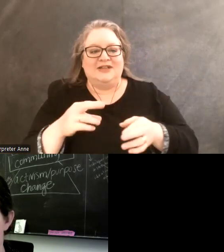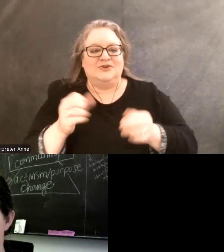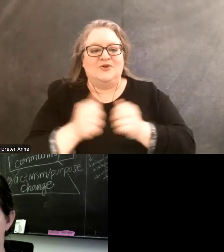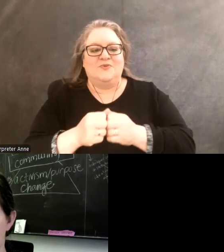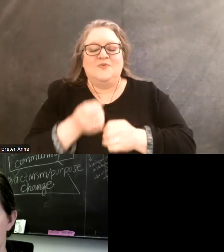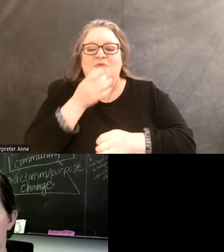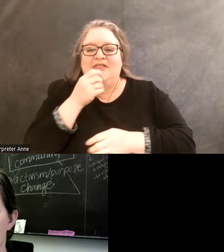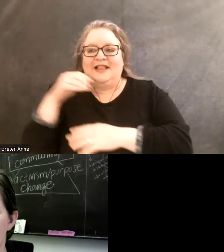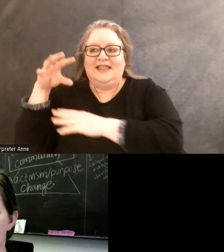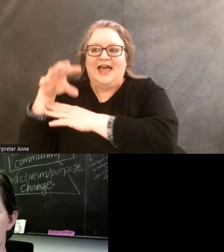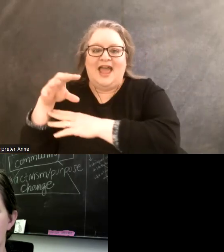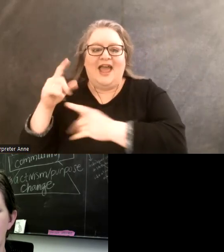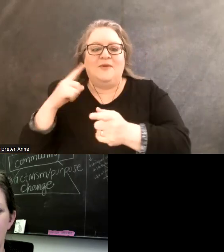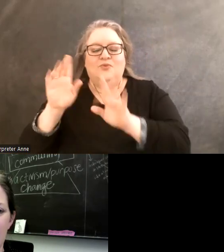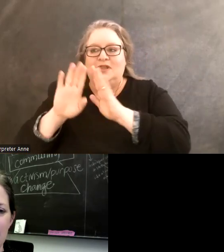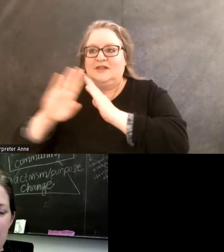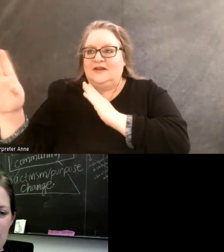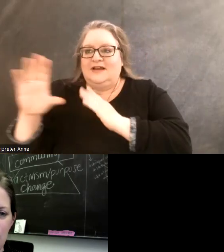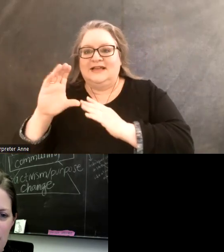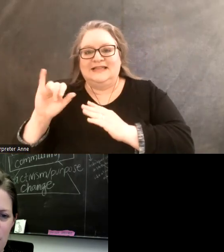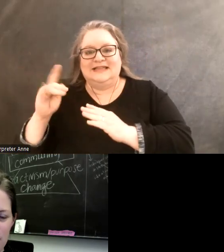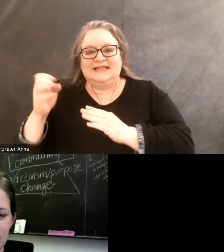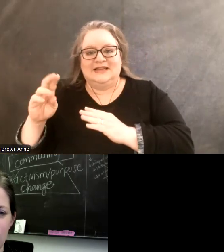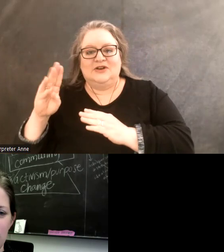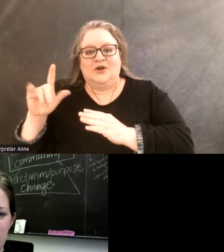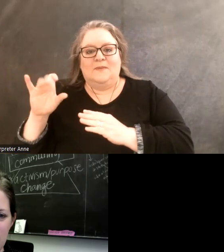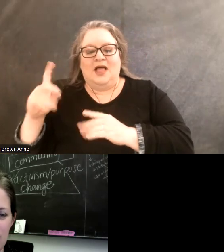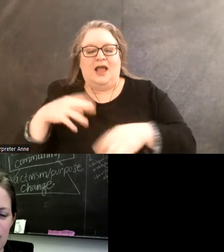with cinderblock walls. I'm a white woman with dark hair